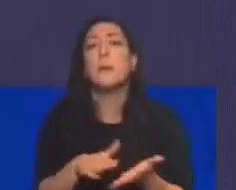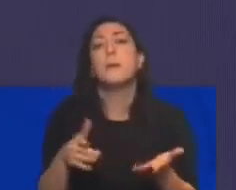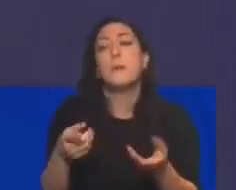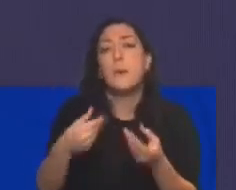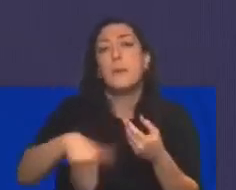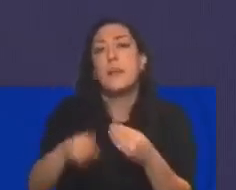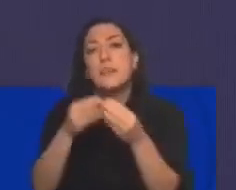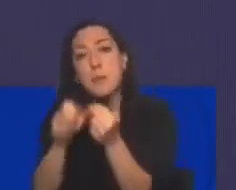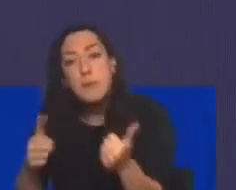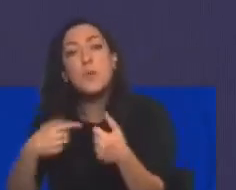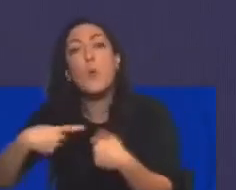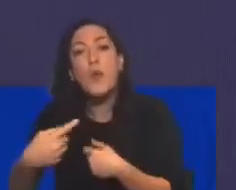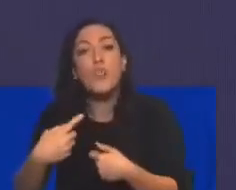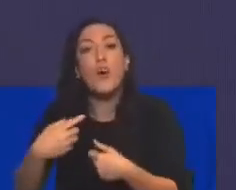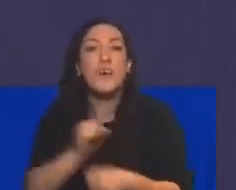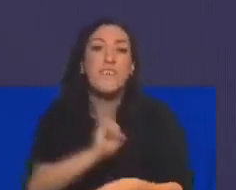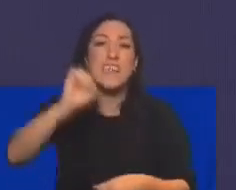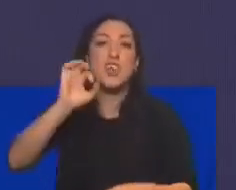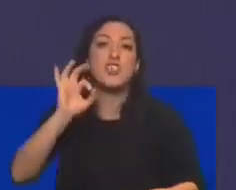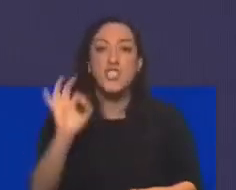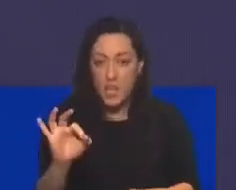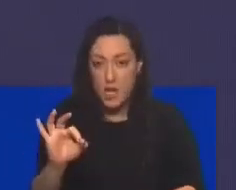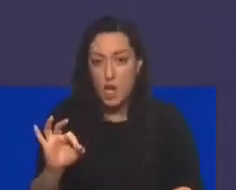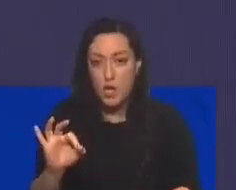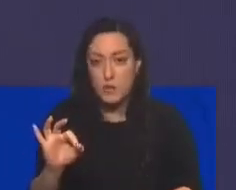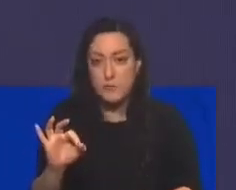money overhang will disappear. When the inflation is zero, the